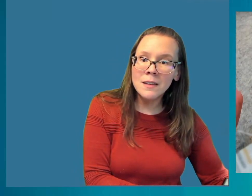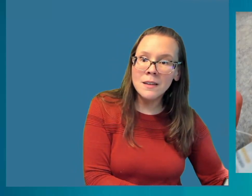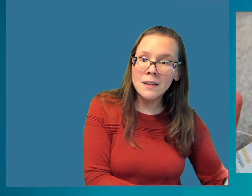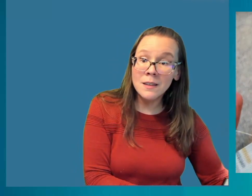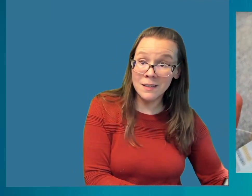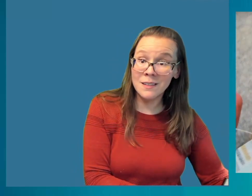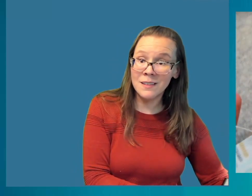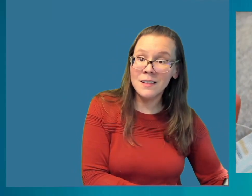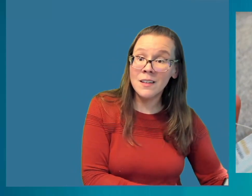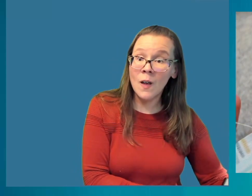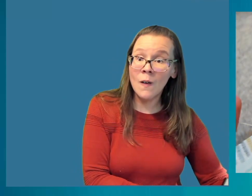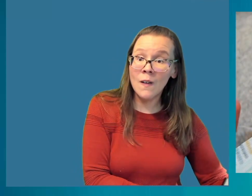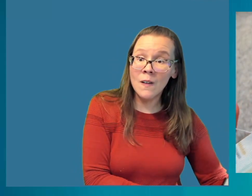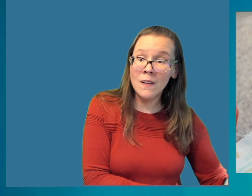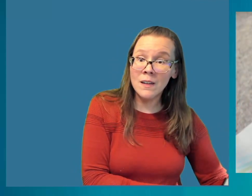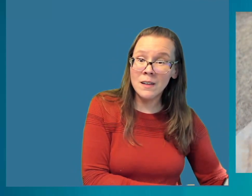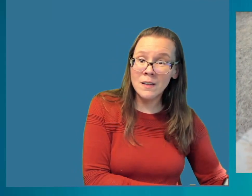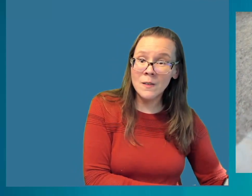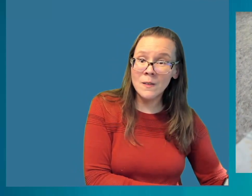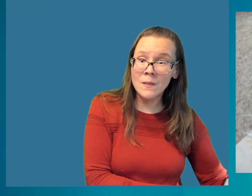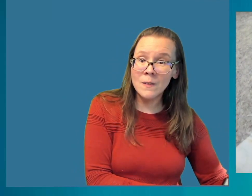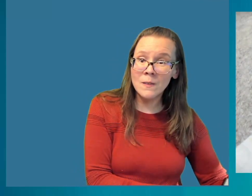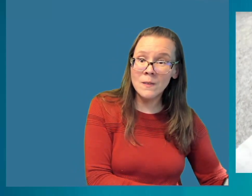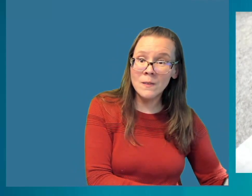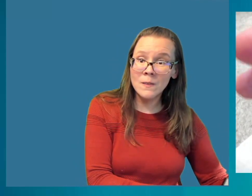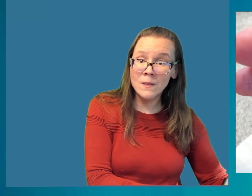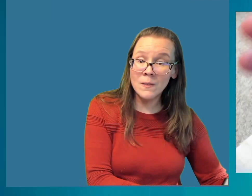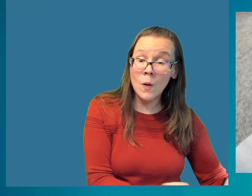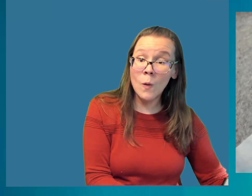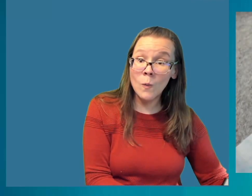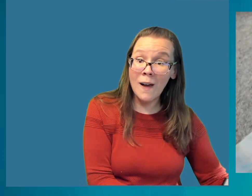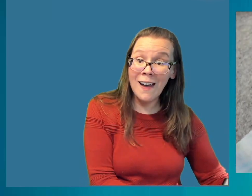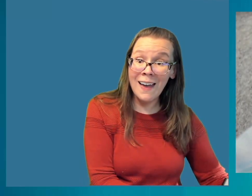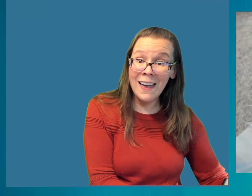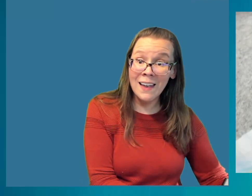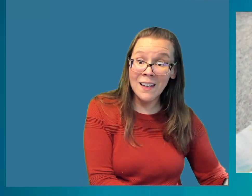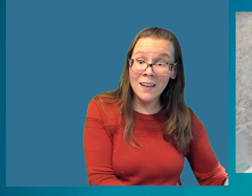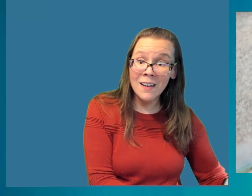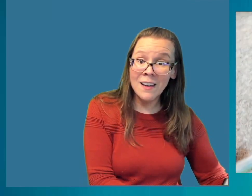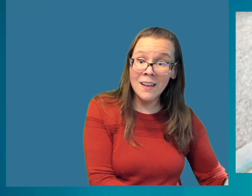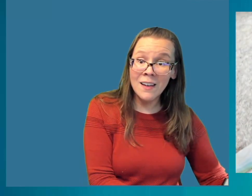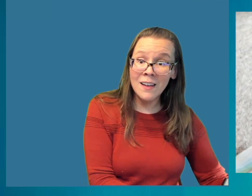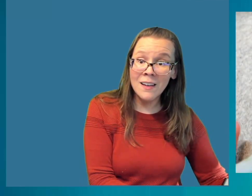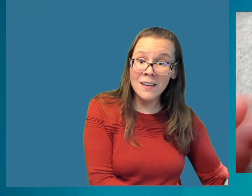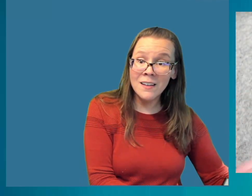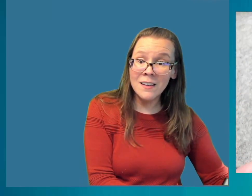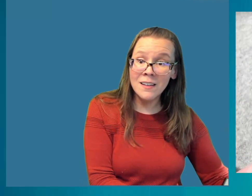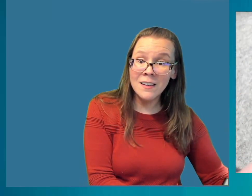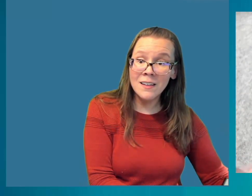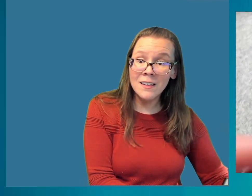in. There's that tiny pleat, but that doesn't matter. And the edge angling in will make it so,